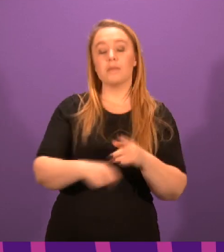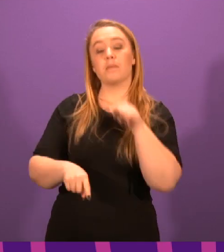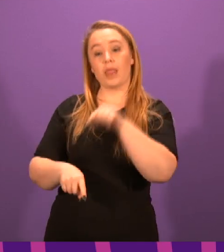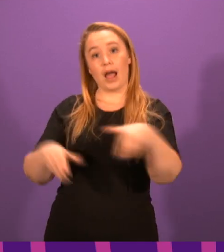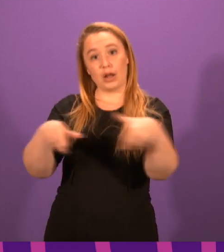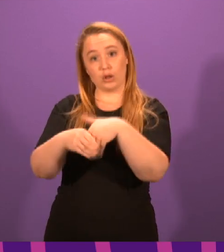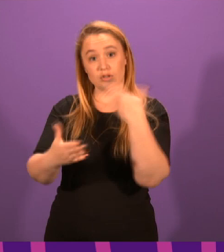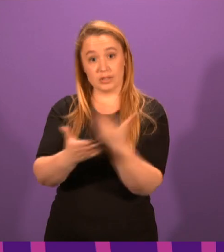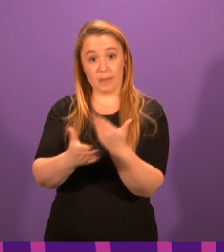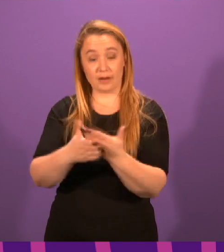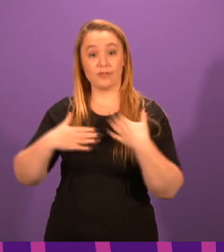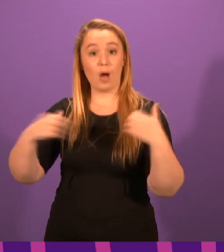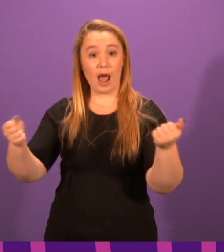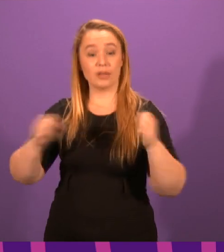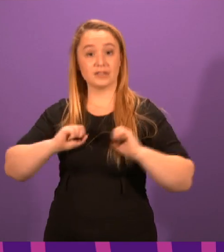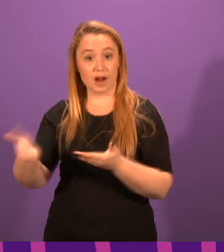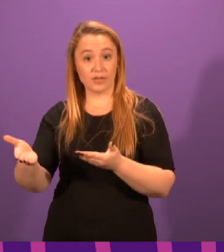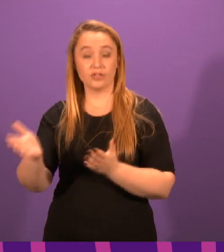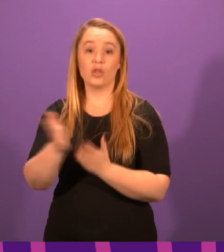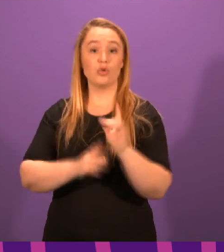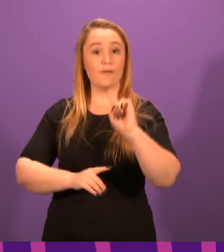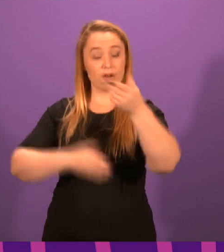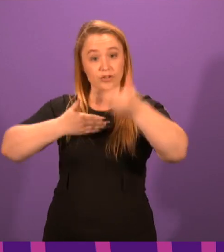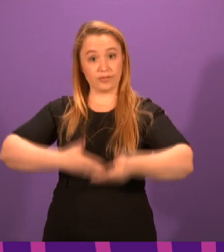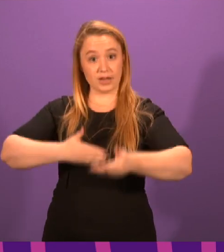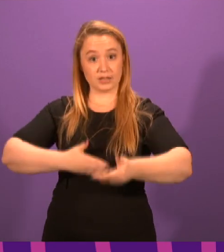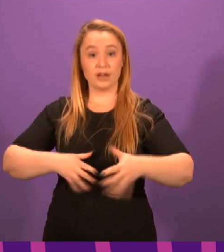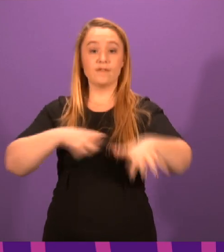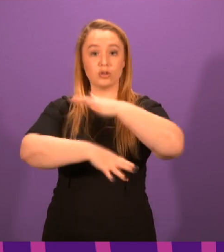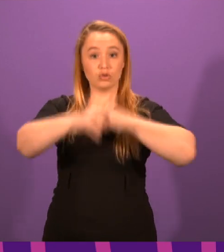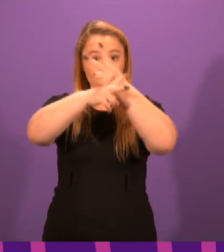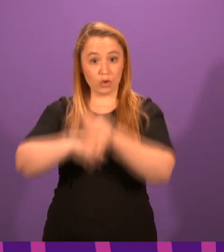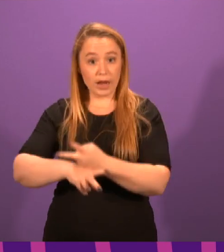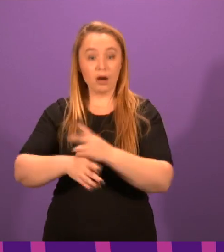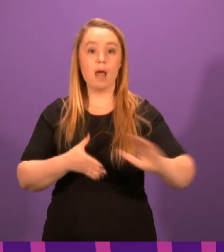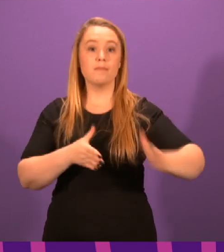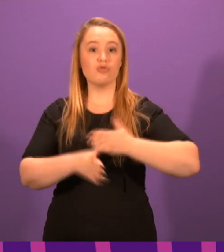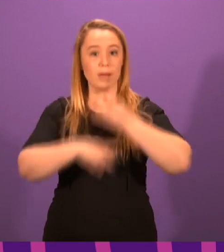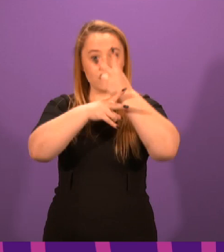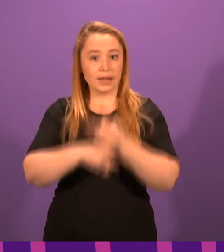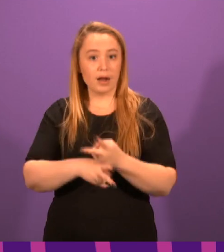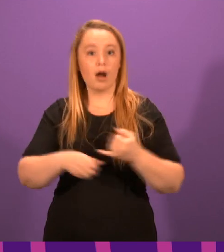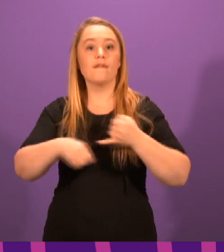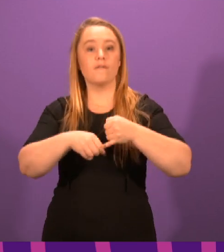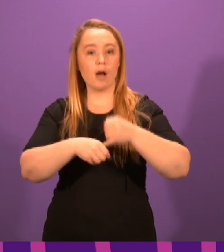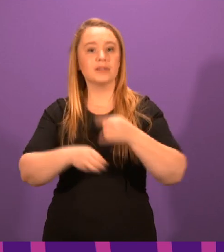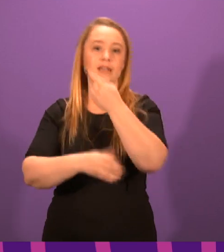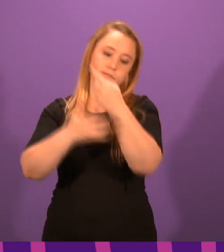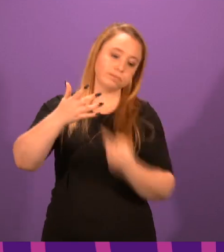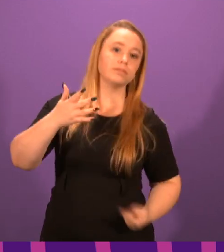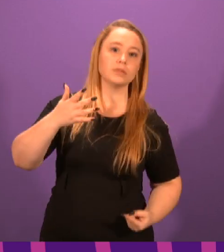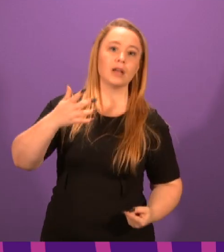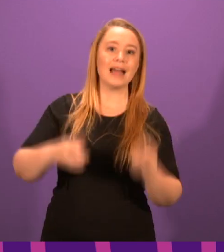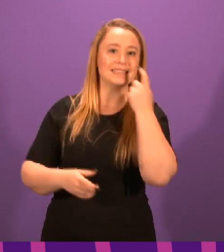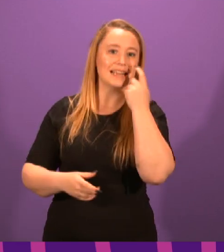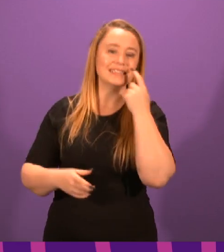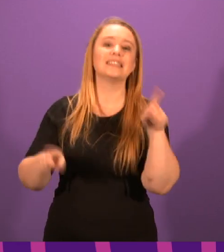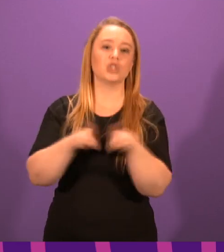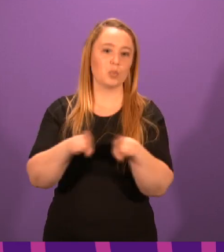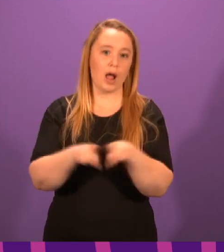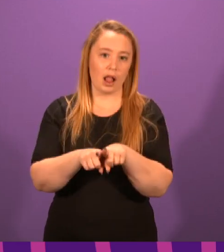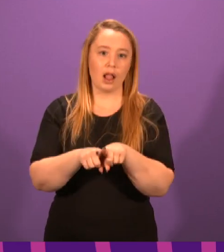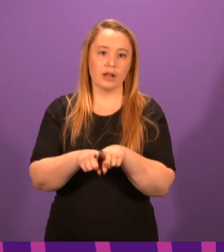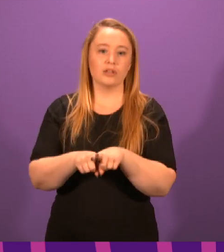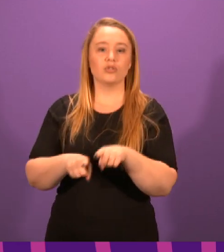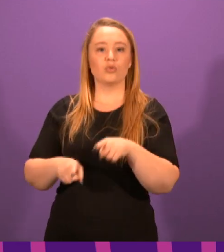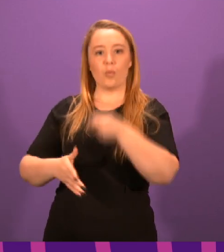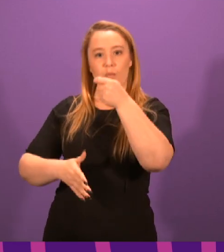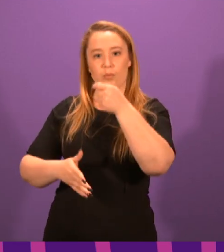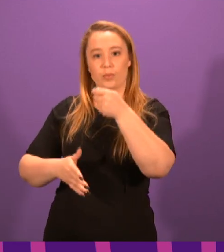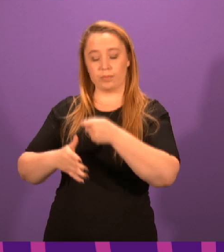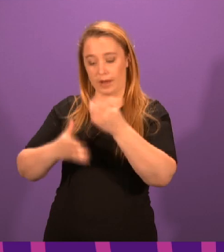that we met in the first phase across social care, primary care, pharmacy and dentistry. We watch